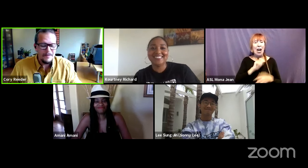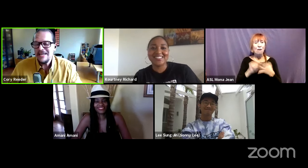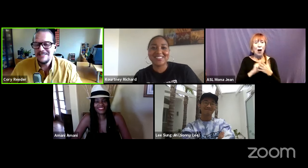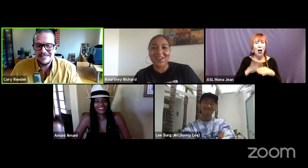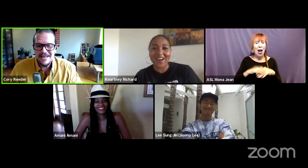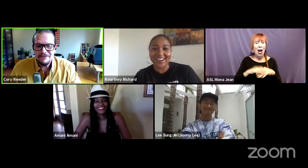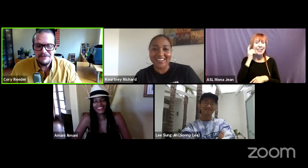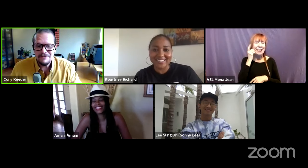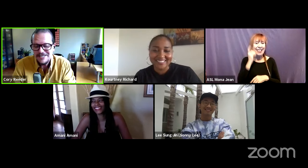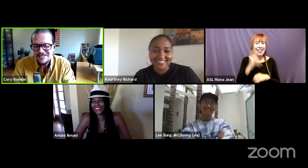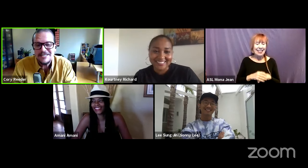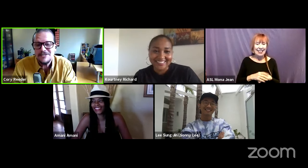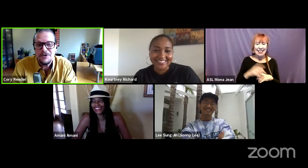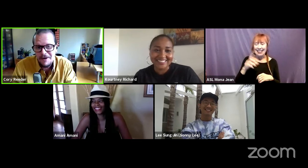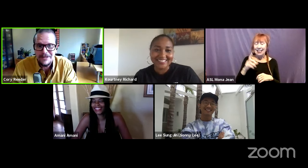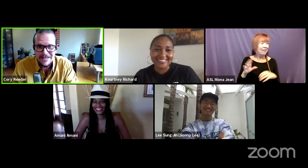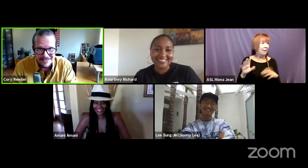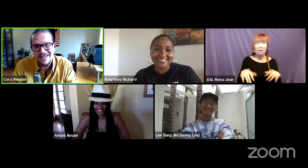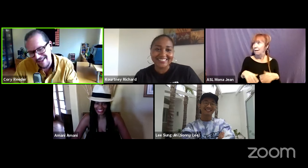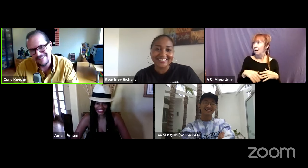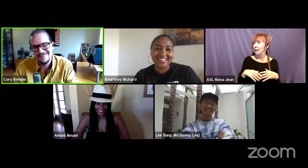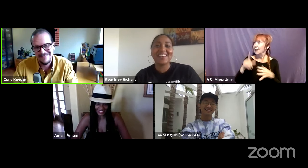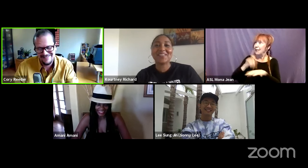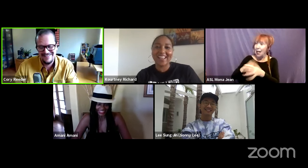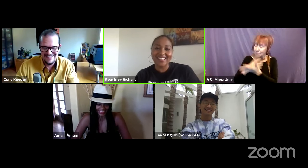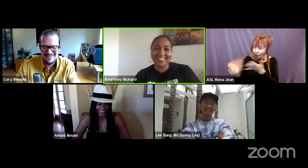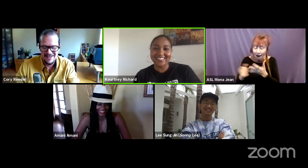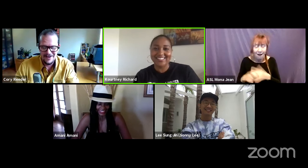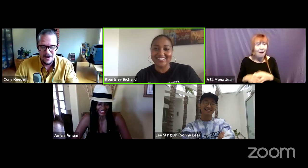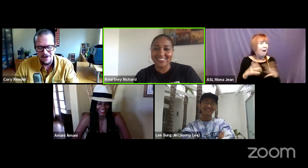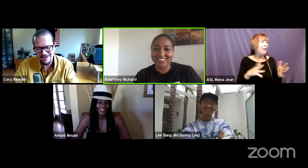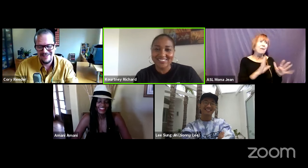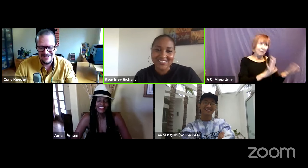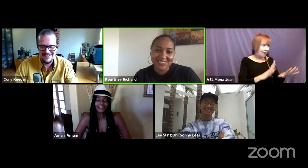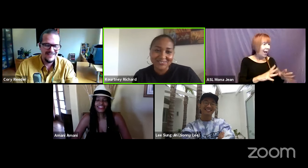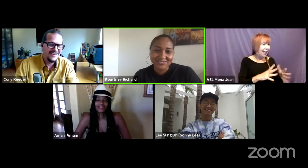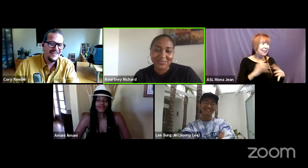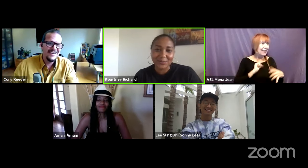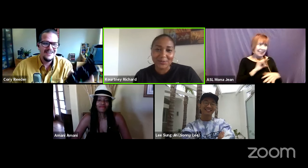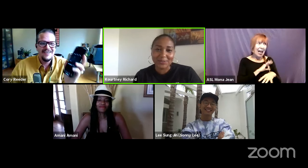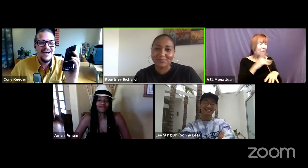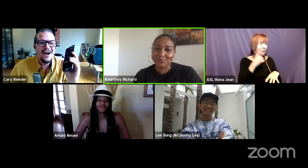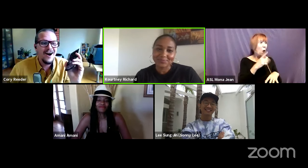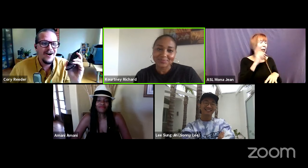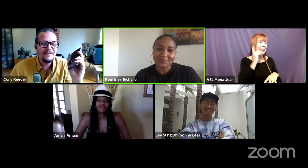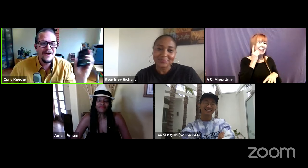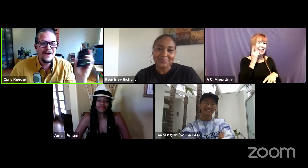Being staffed for Disney is a great place to end. Okay, cool.